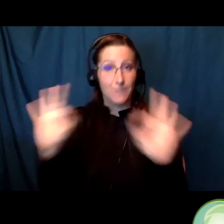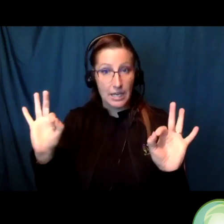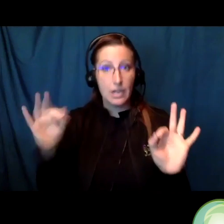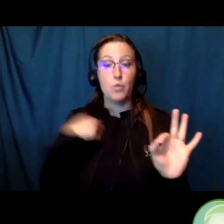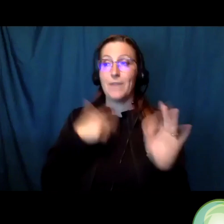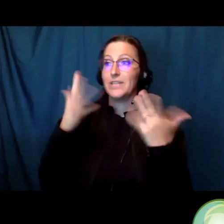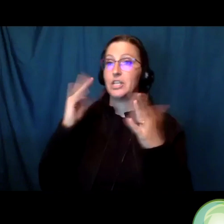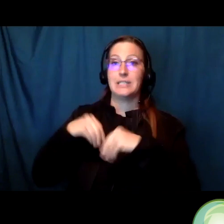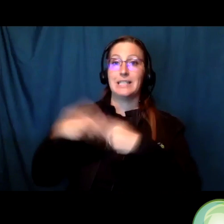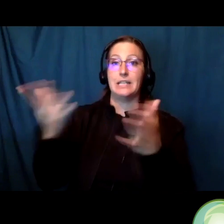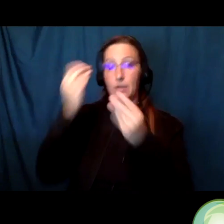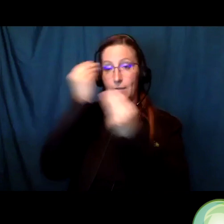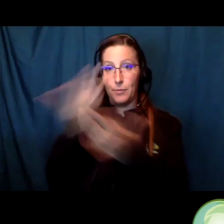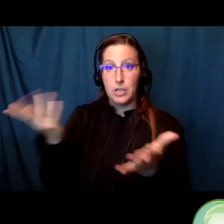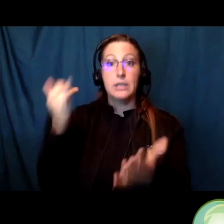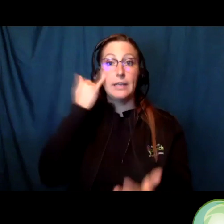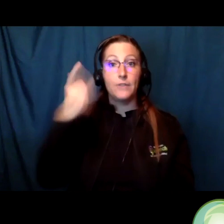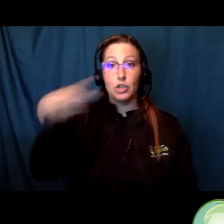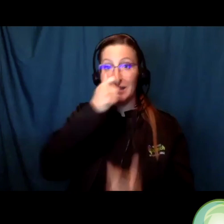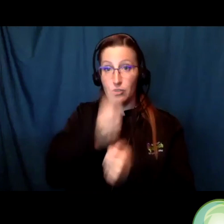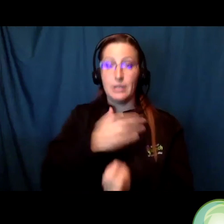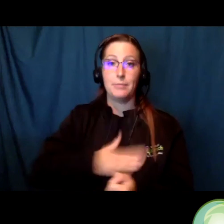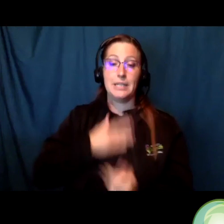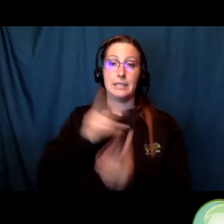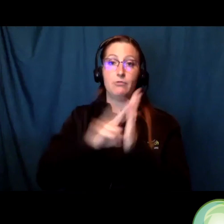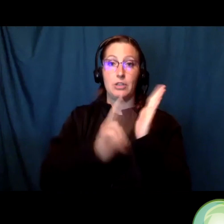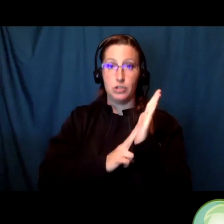out so if you're interested, please register as we have a limit of 100